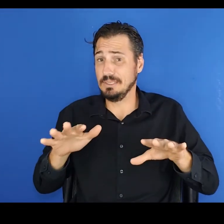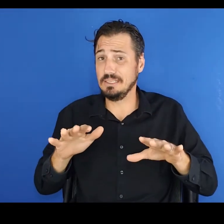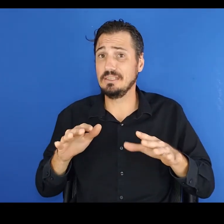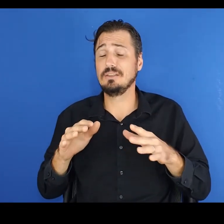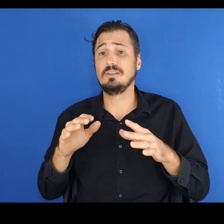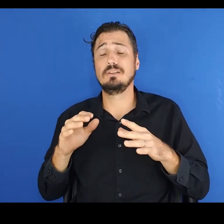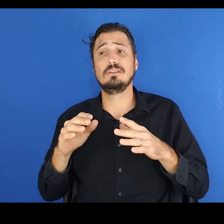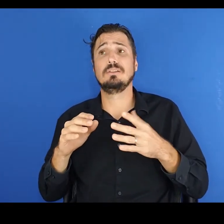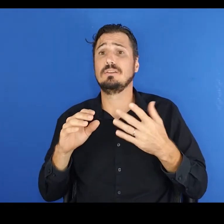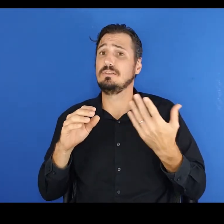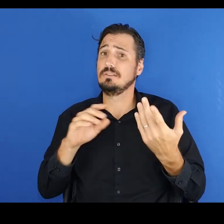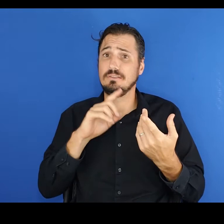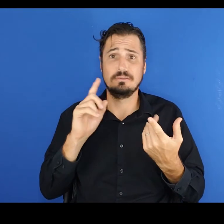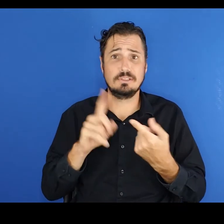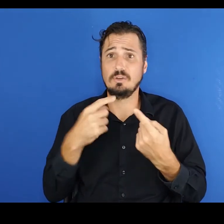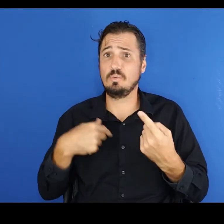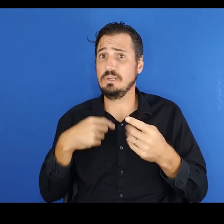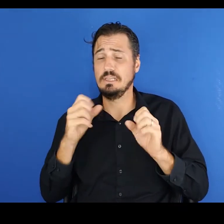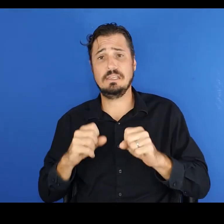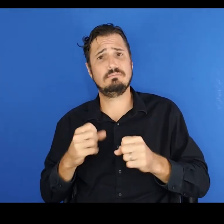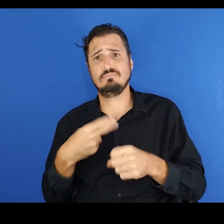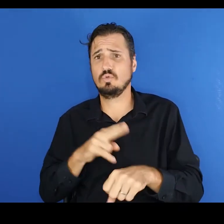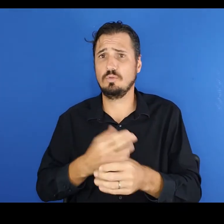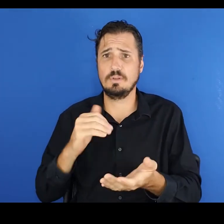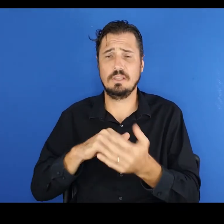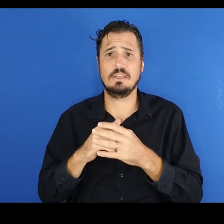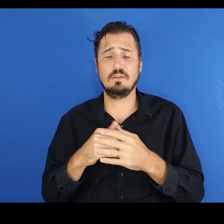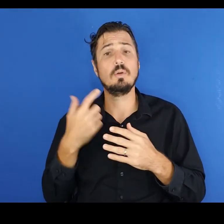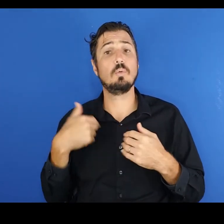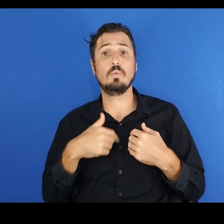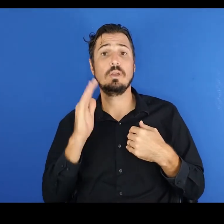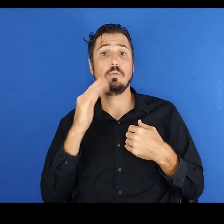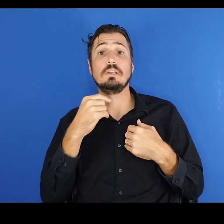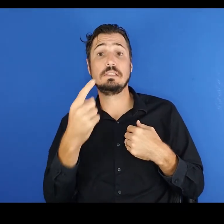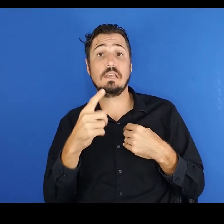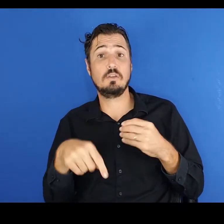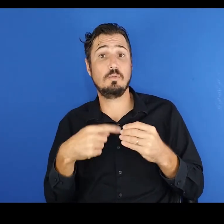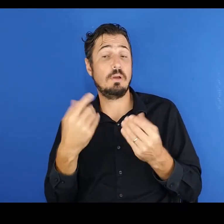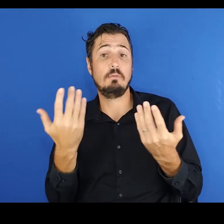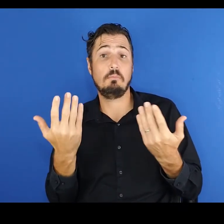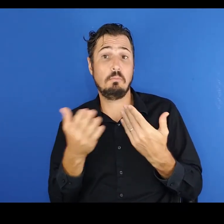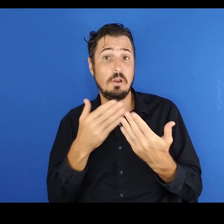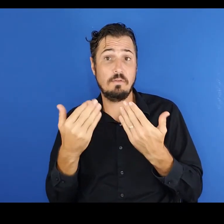running. We will update you as soon as we’ve made a determination on any new rule or restriction